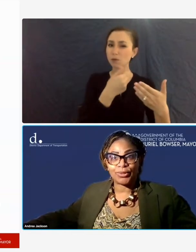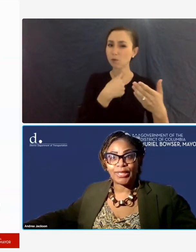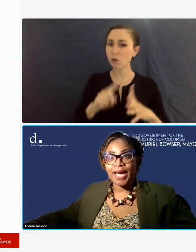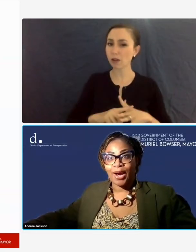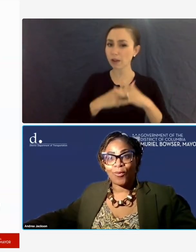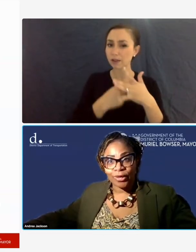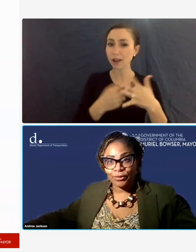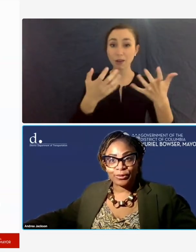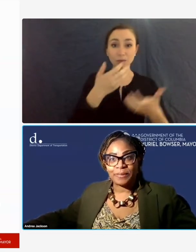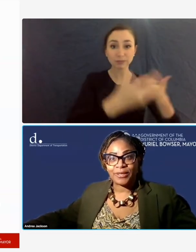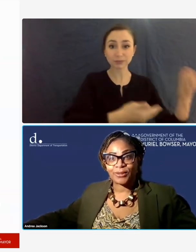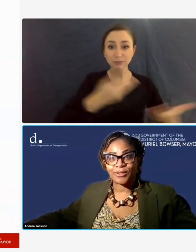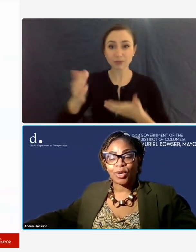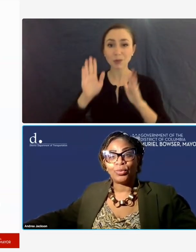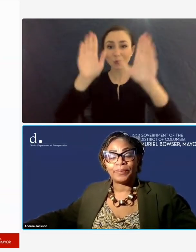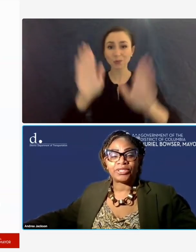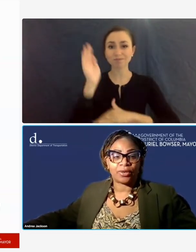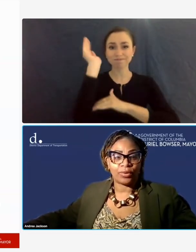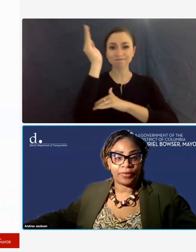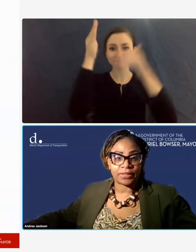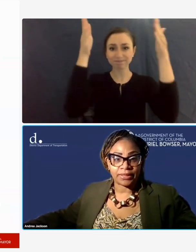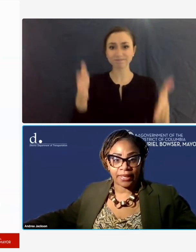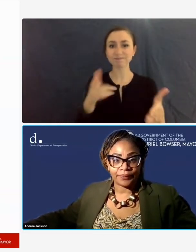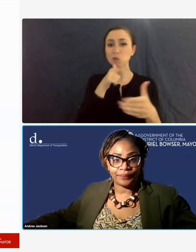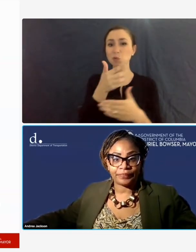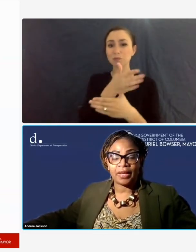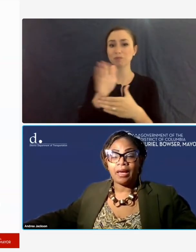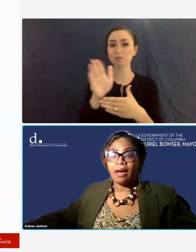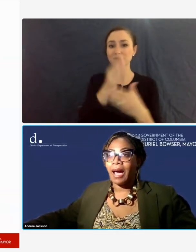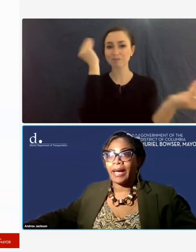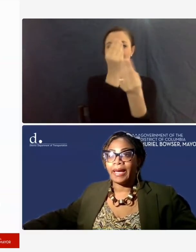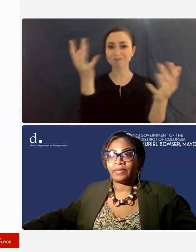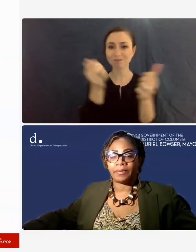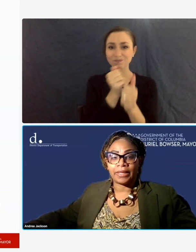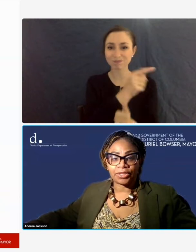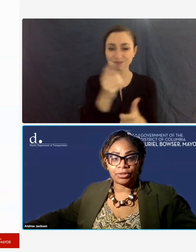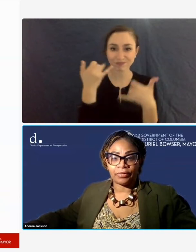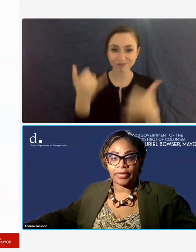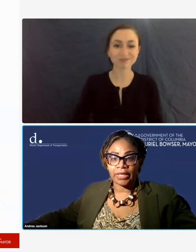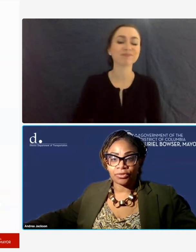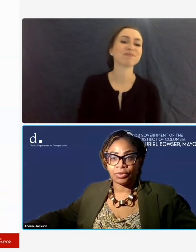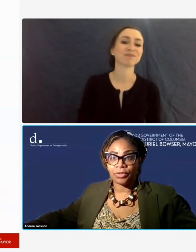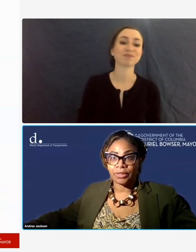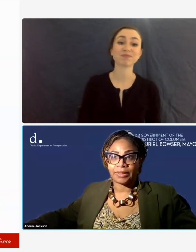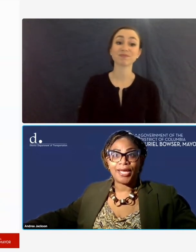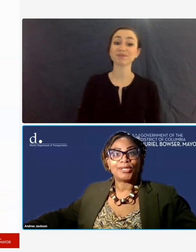our wonderful speakers who will be sharing with you today i have the pleasure of introducing two